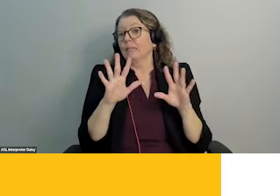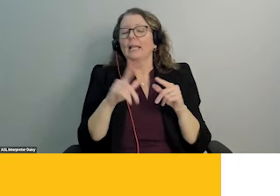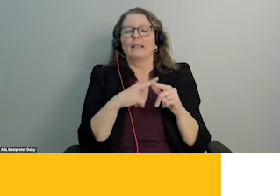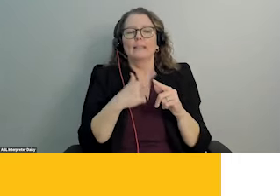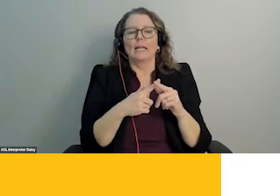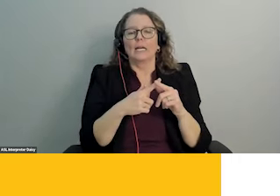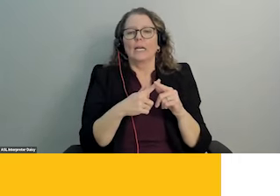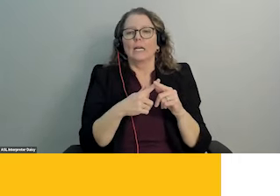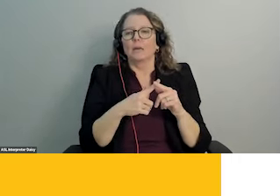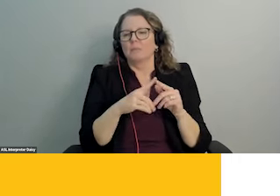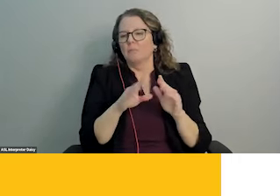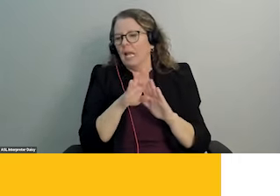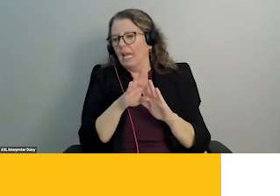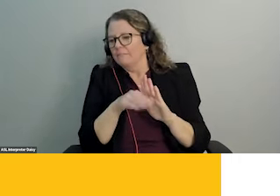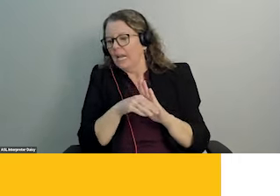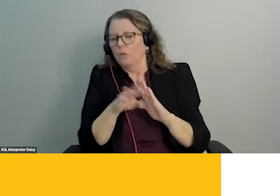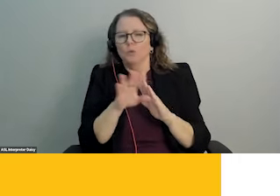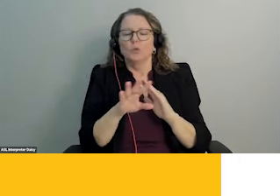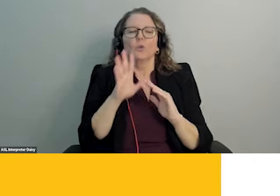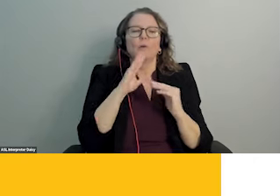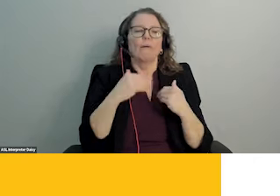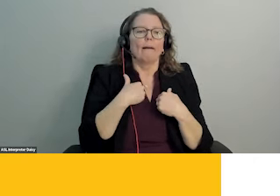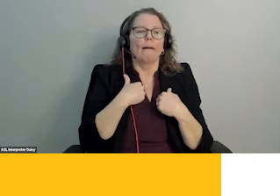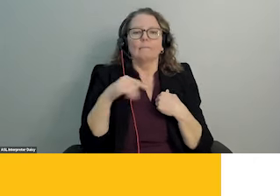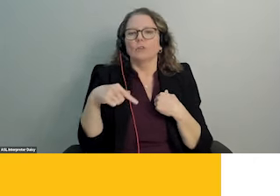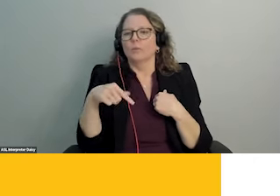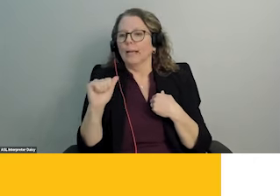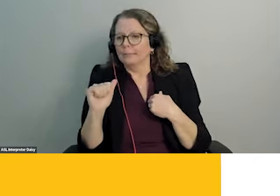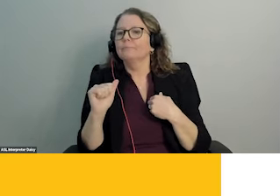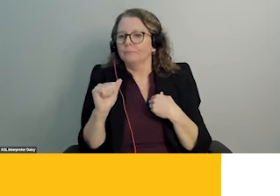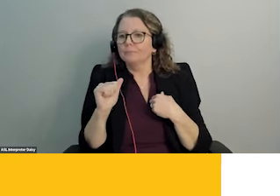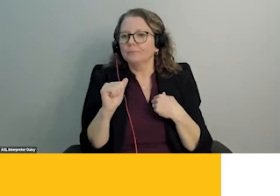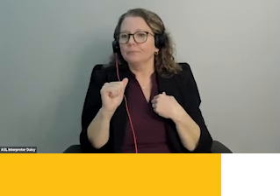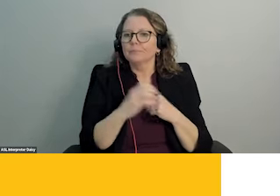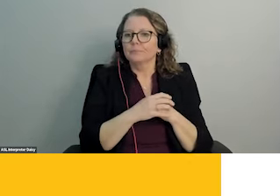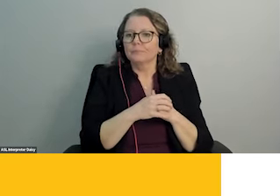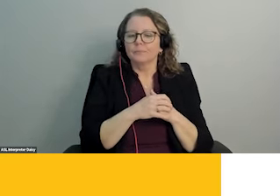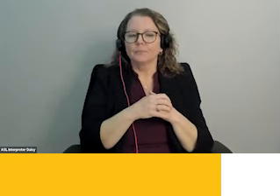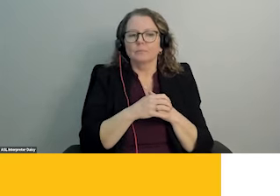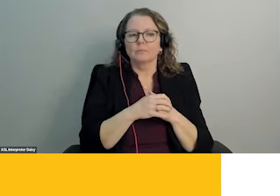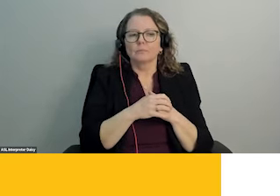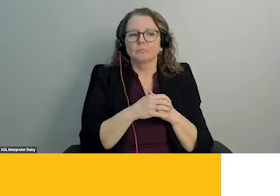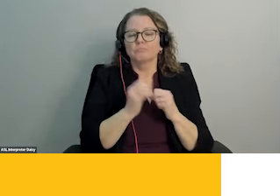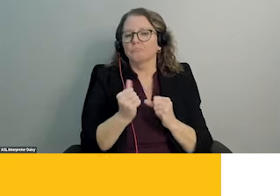coming up here on the half hour mark, we'll have some Q&A, so you can ask questions throughout